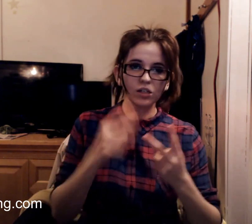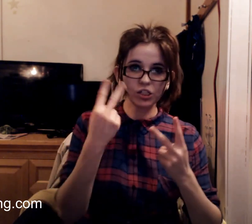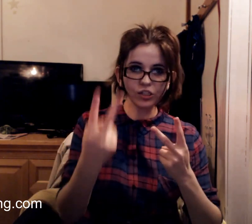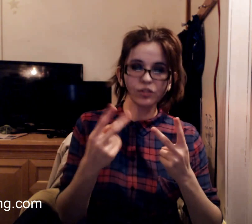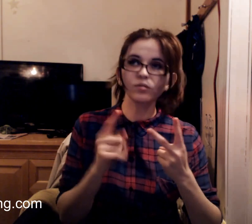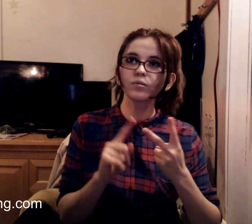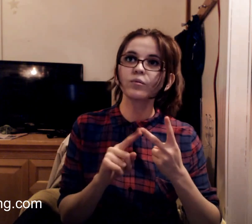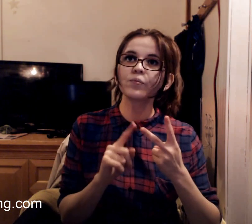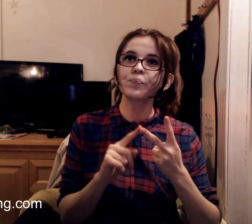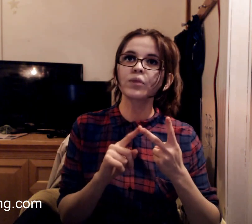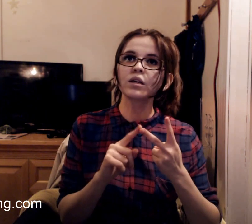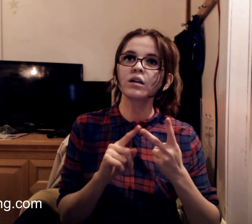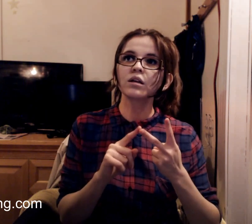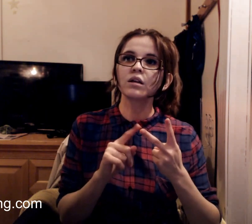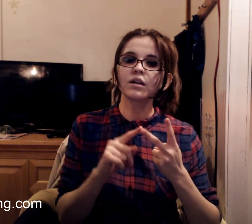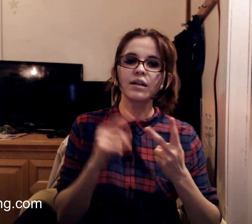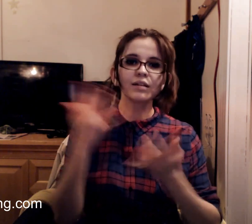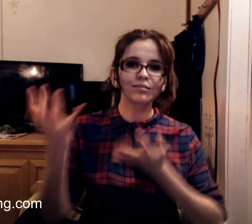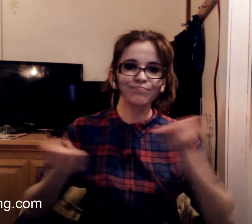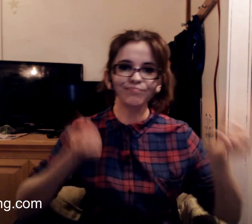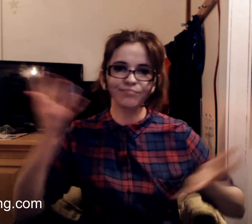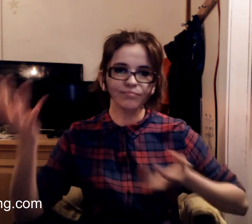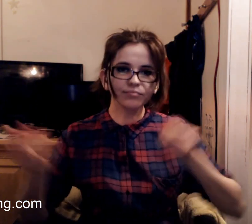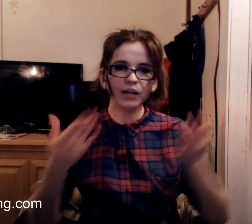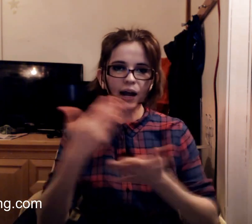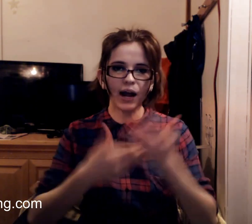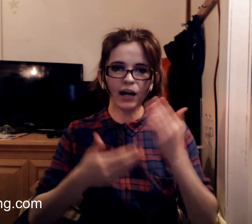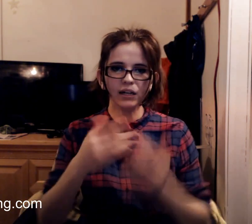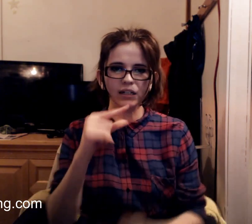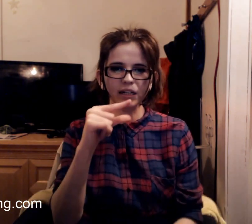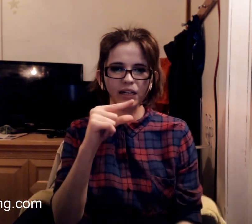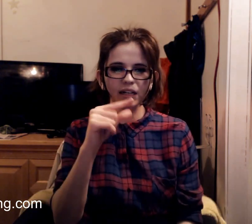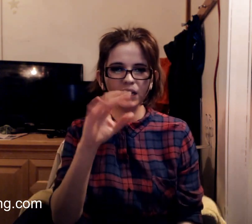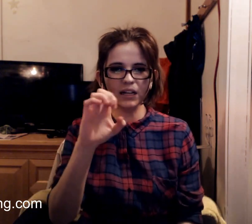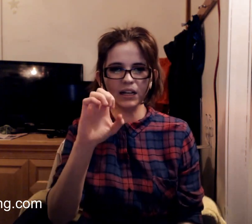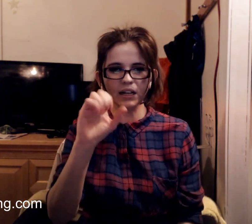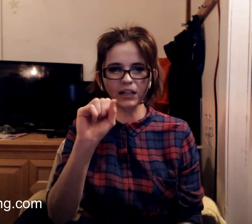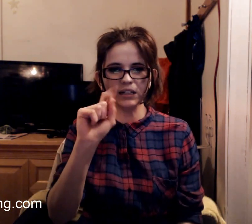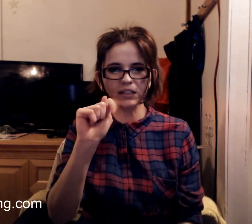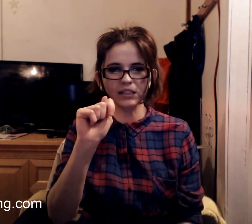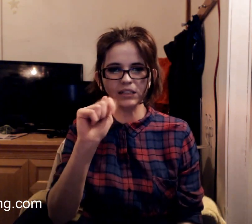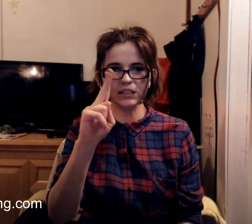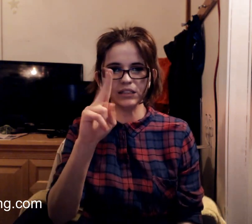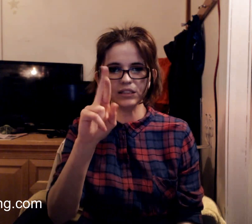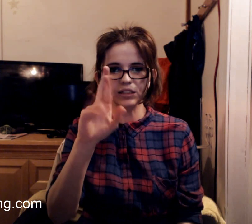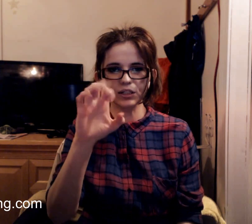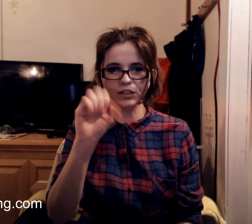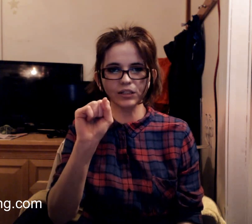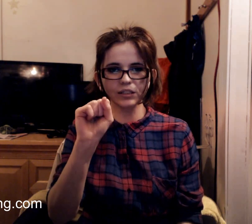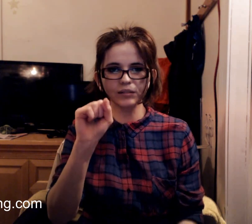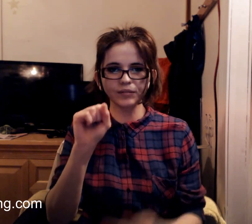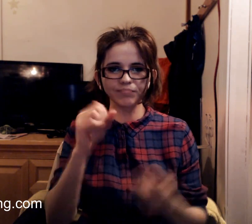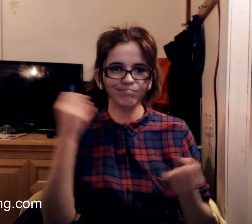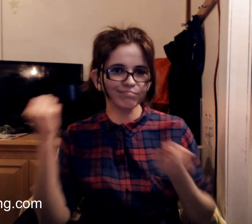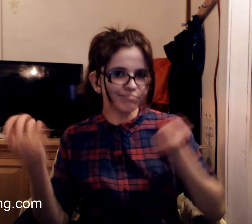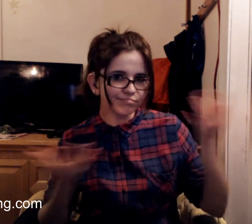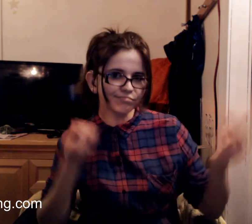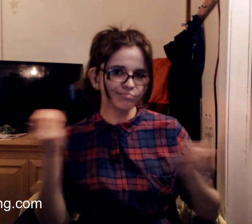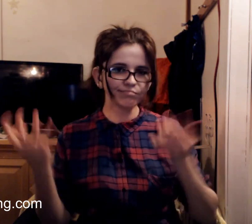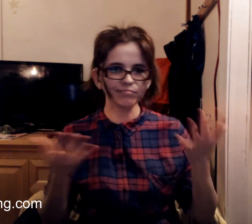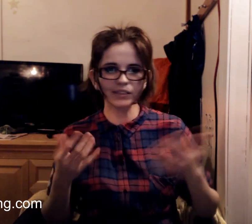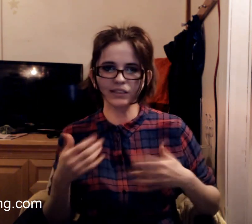2) Hand Gestures